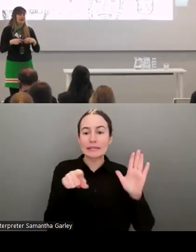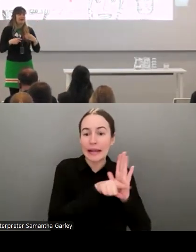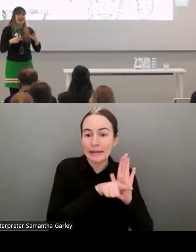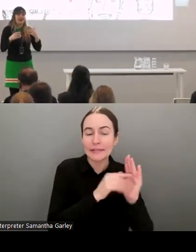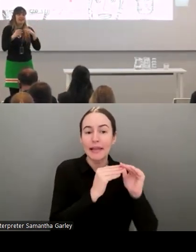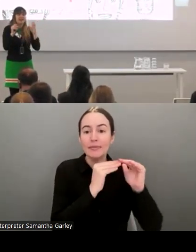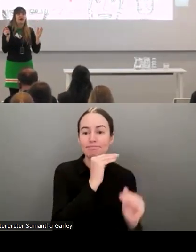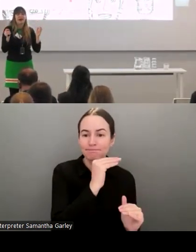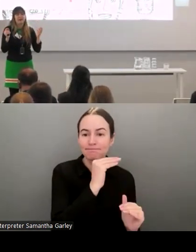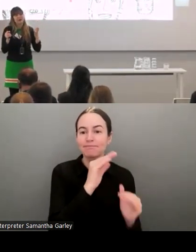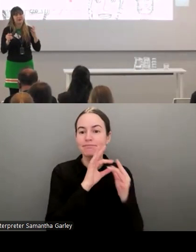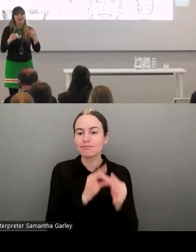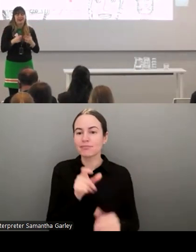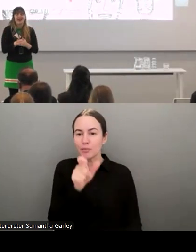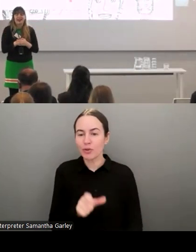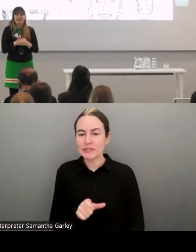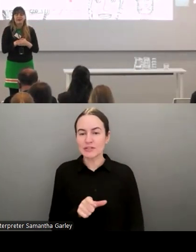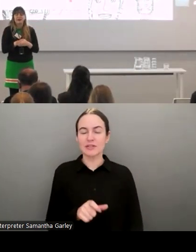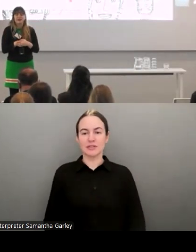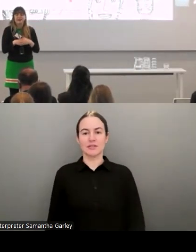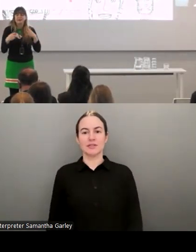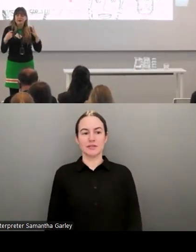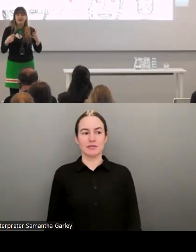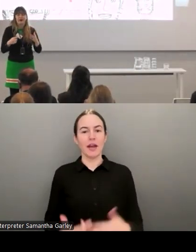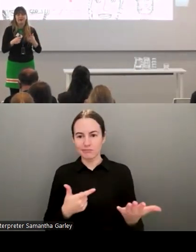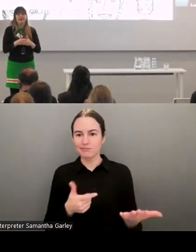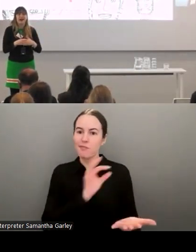And that's why the person has difficulties moving around in society.